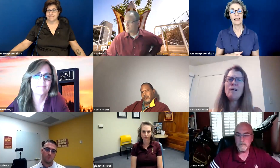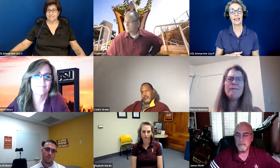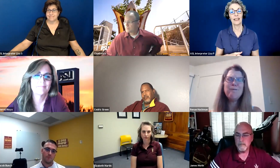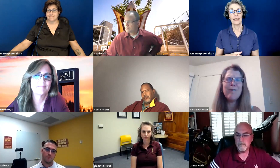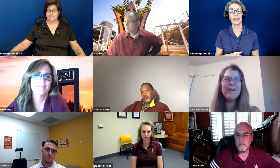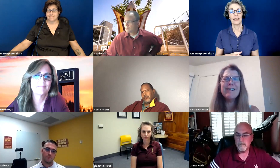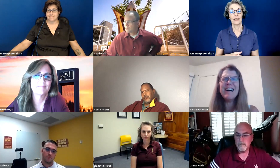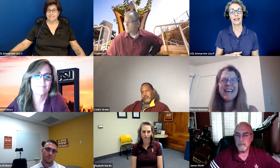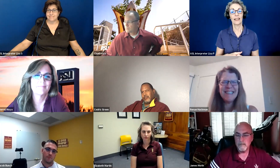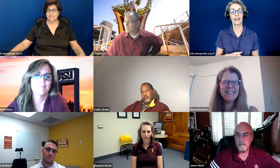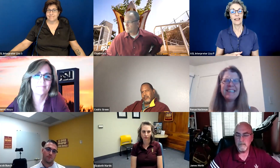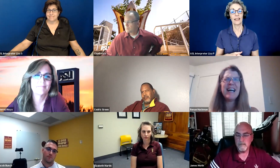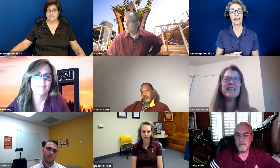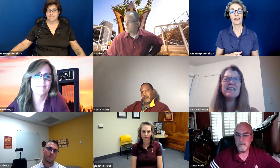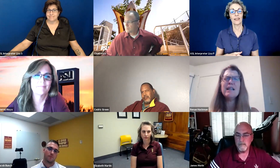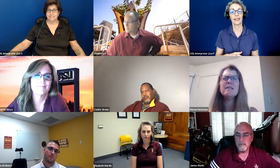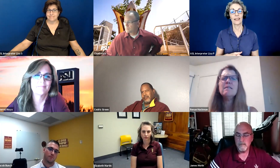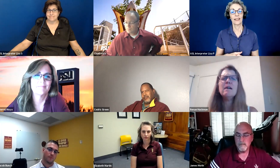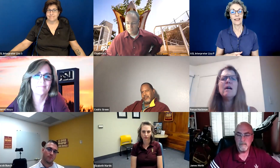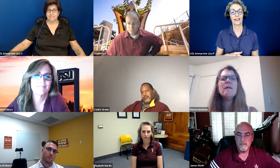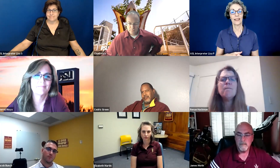Before I started, I grew in to my position by studying